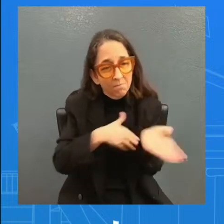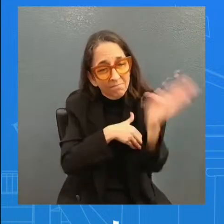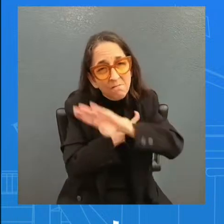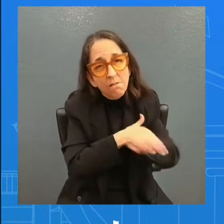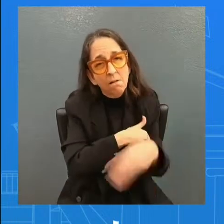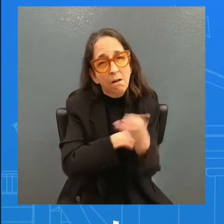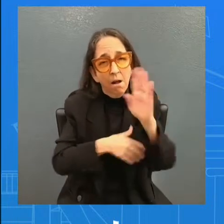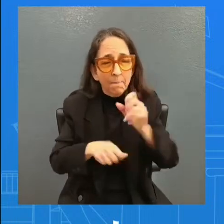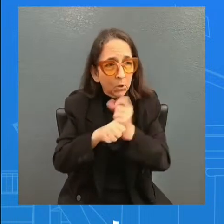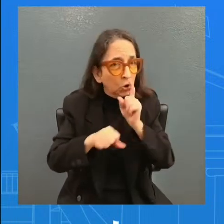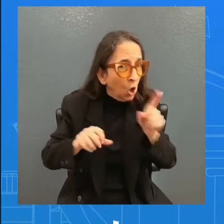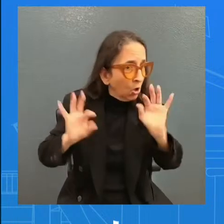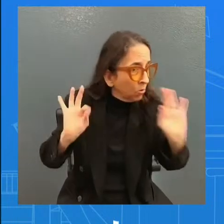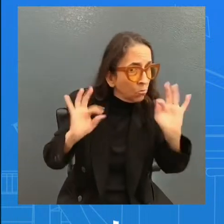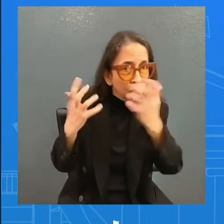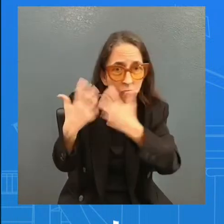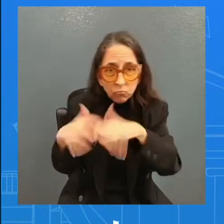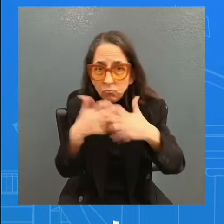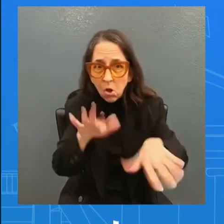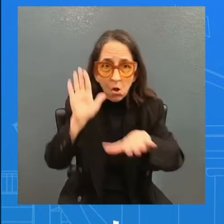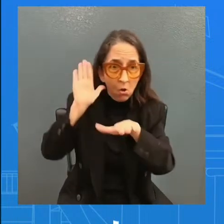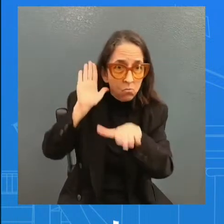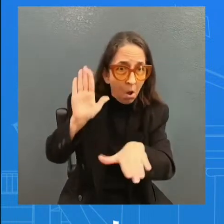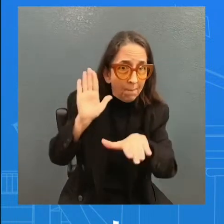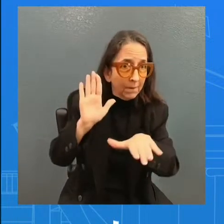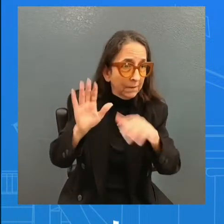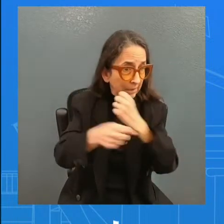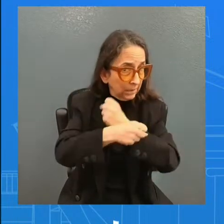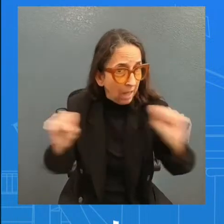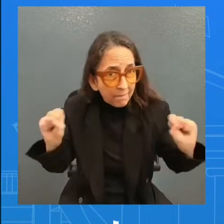the safety and security of major events that you just laid out.